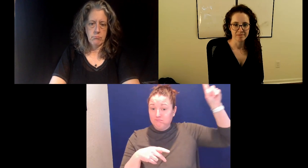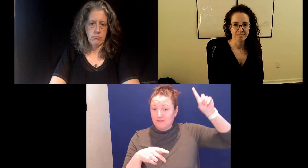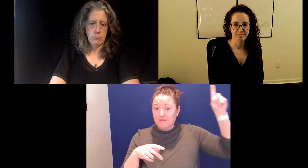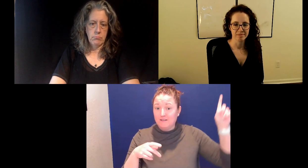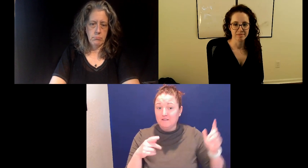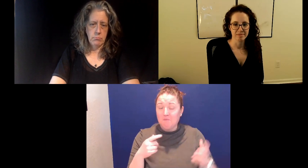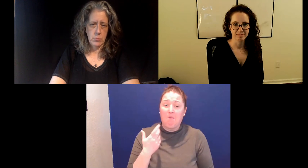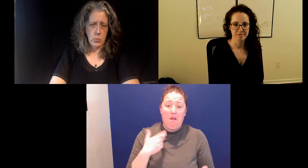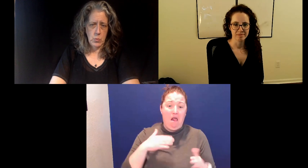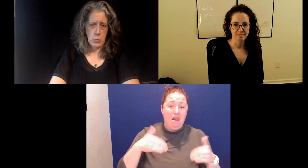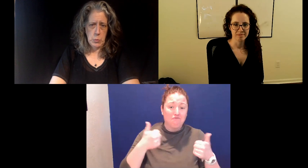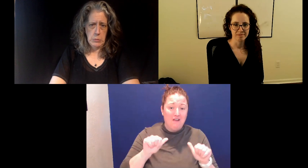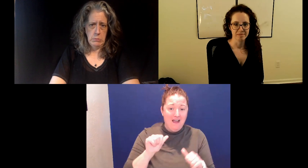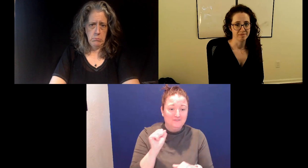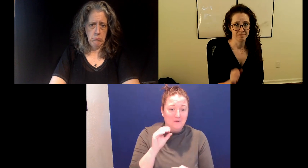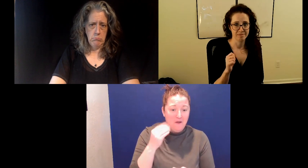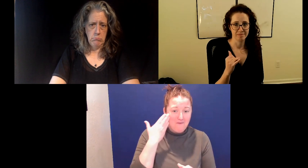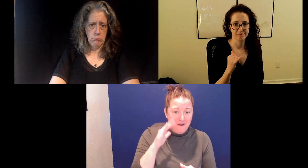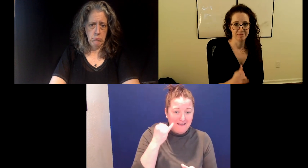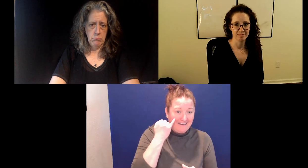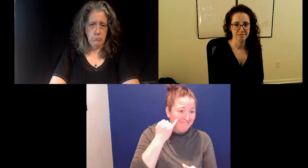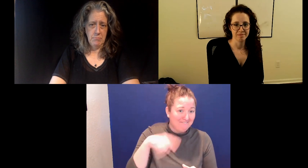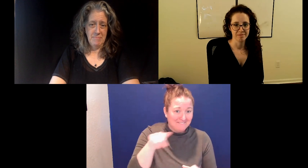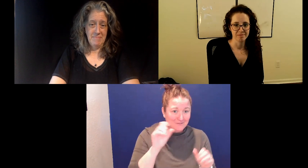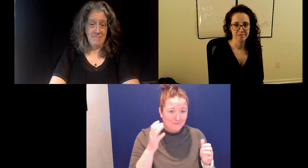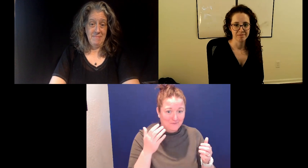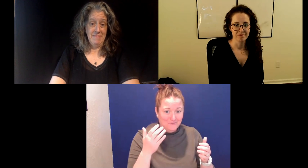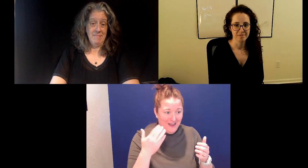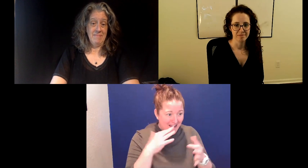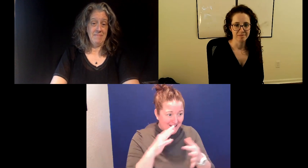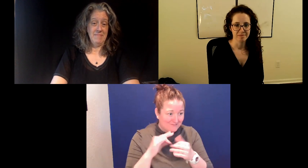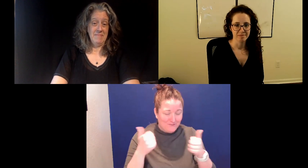um you you can point to the right place like you can try to practice that i don't know if you